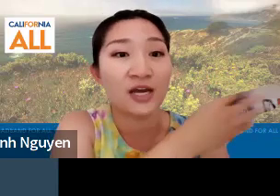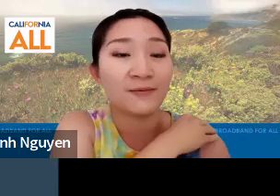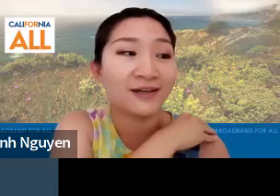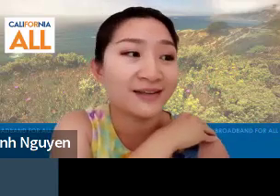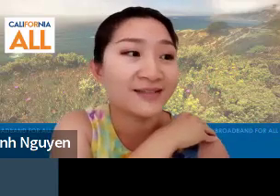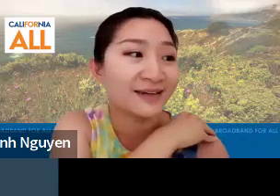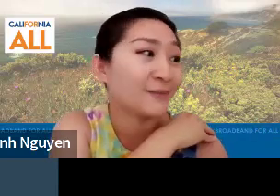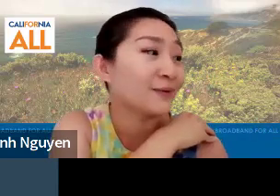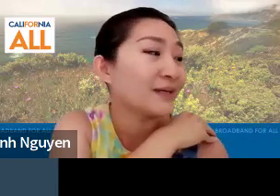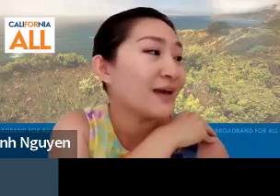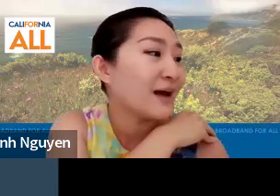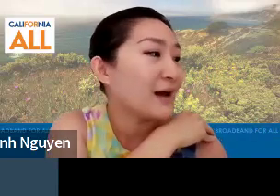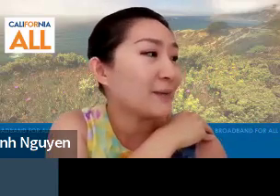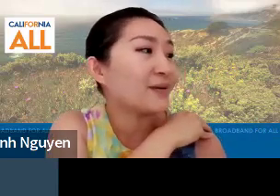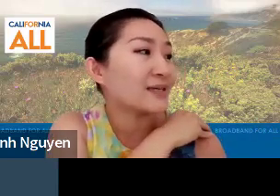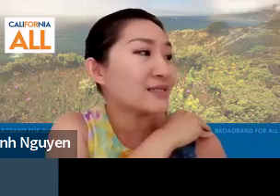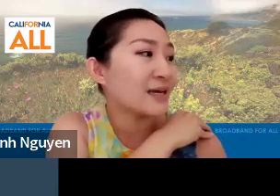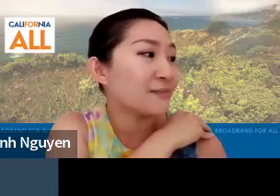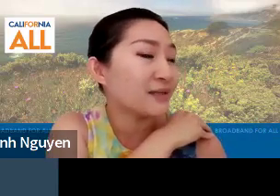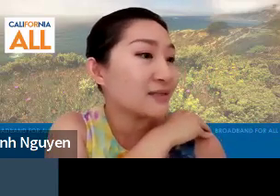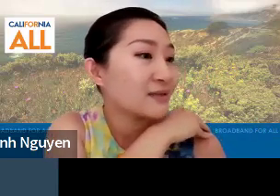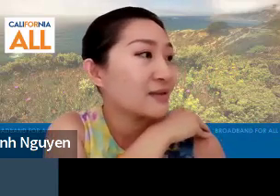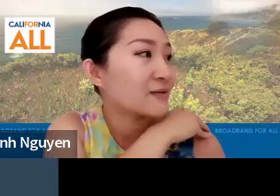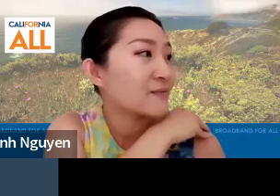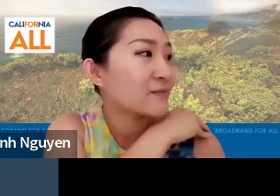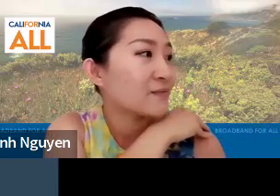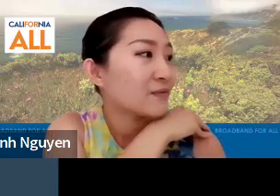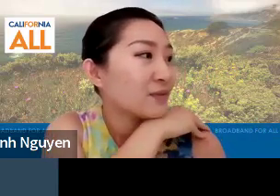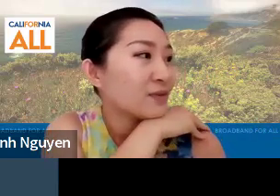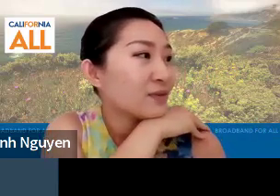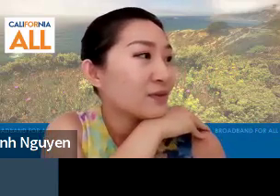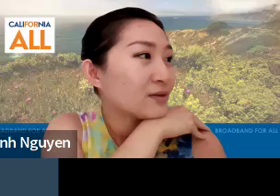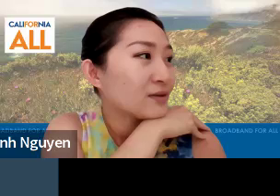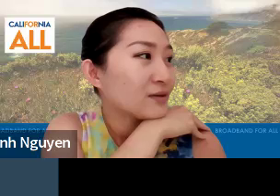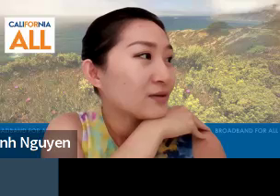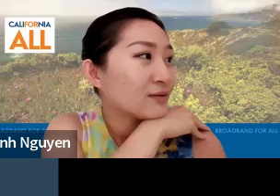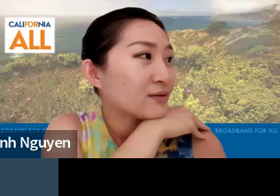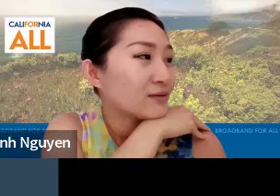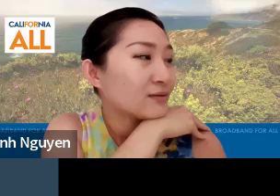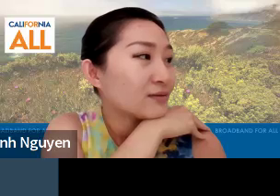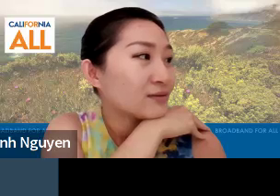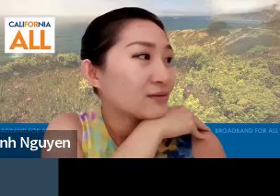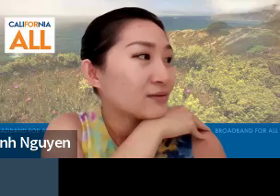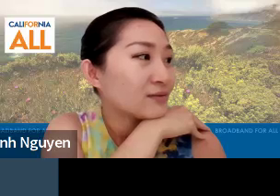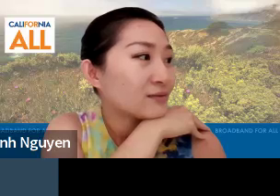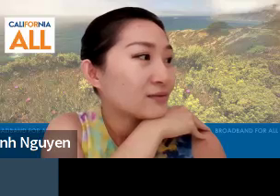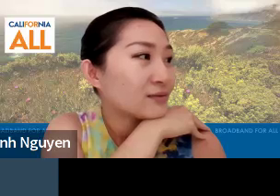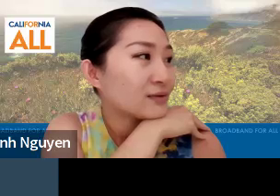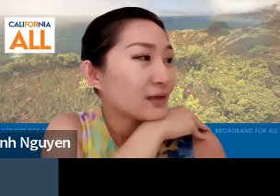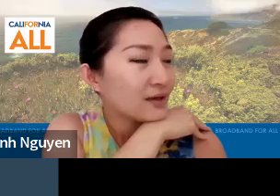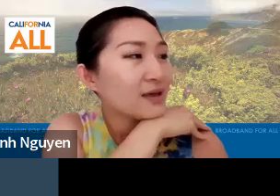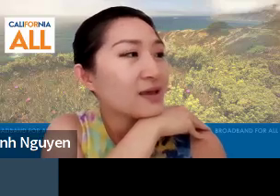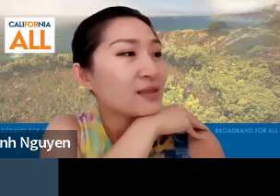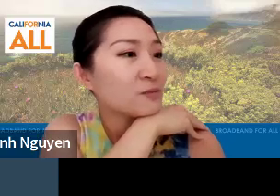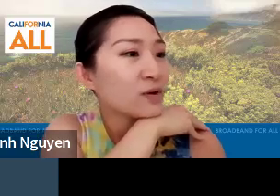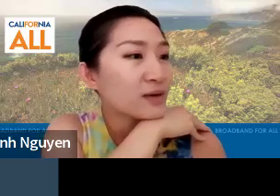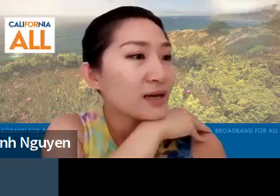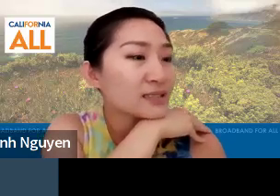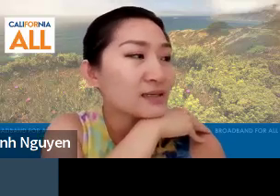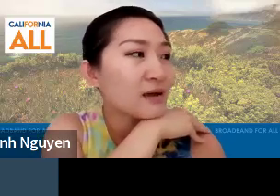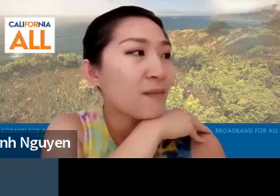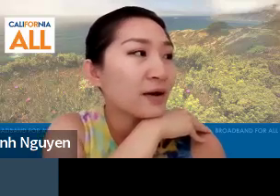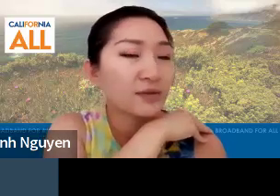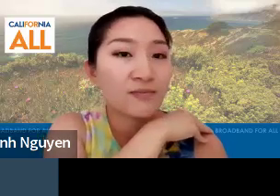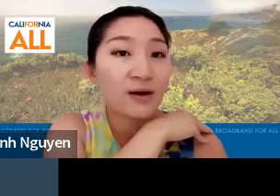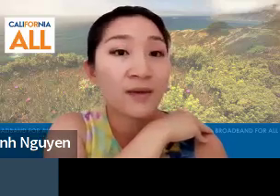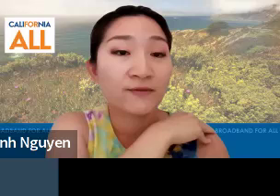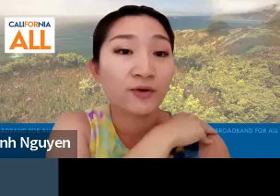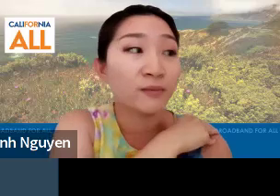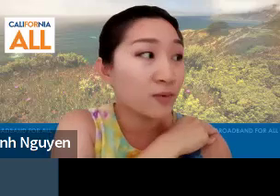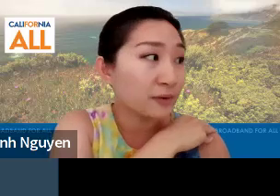chat when it is enabled. Next slide, please. And when we asked about the Broadband for All Portal,